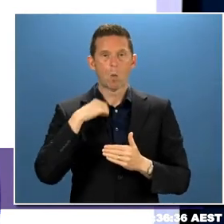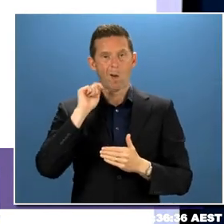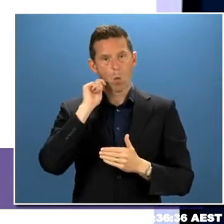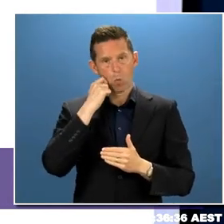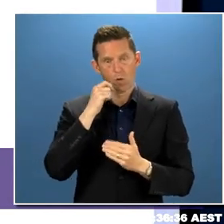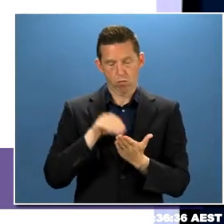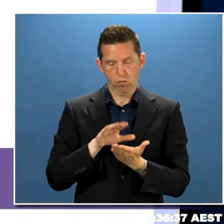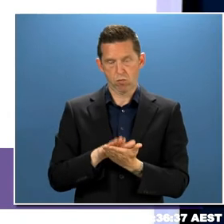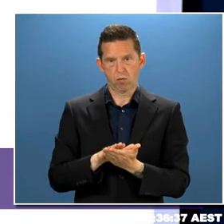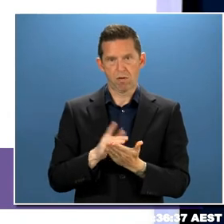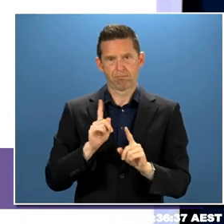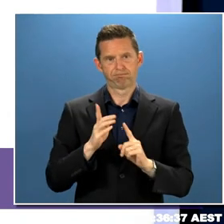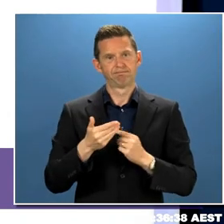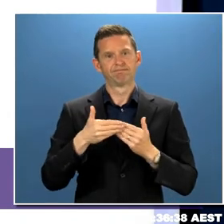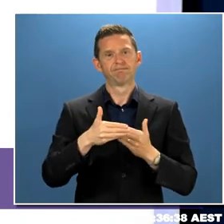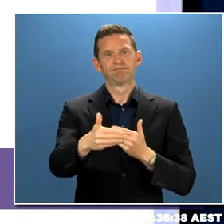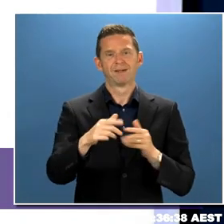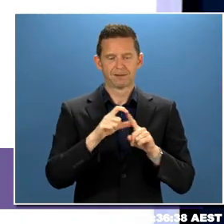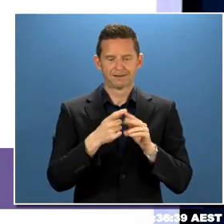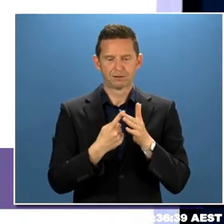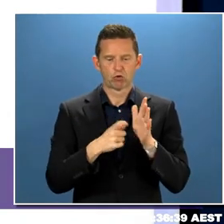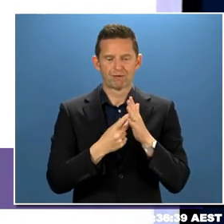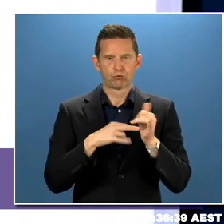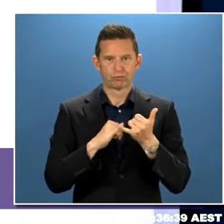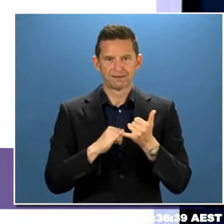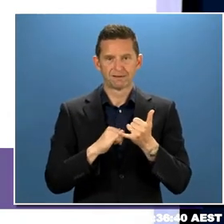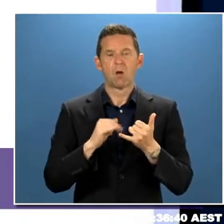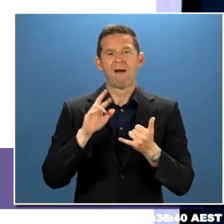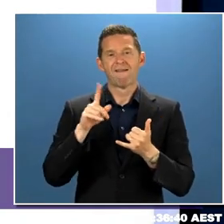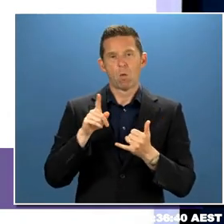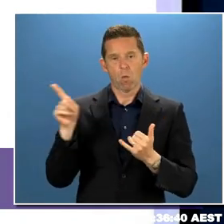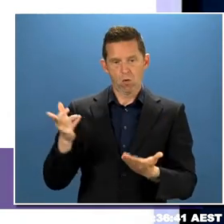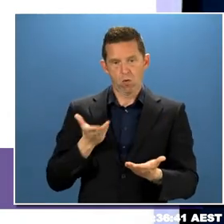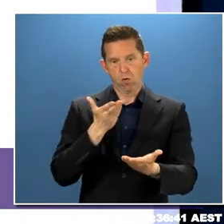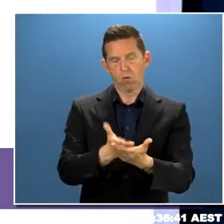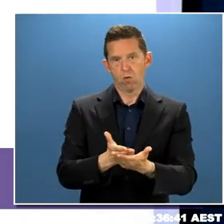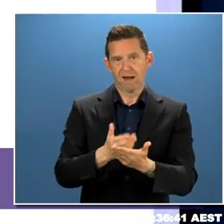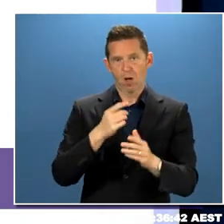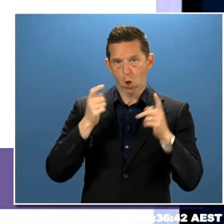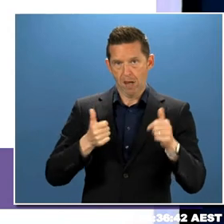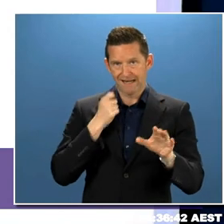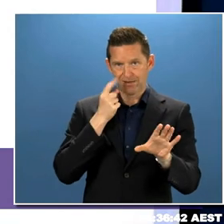set aside a date for oral submissions early next year to consider the proposed